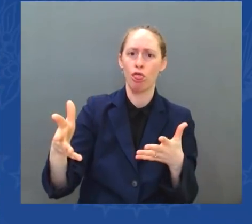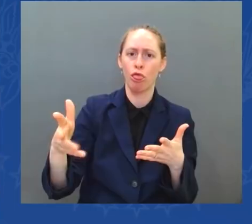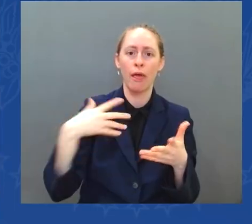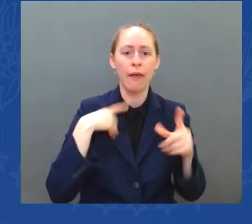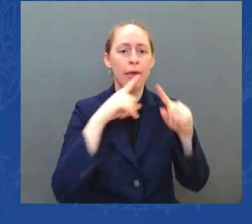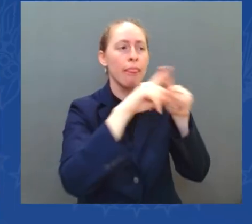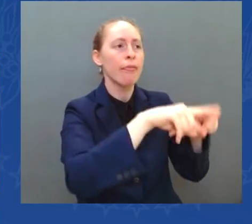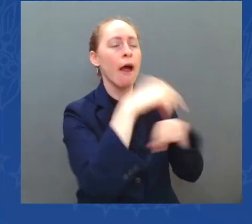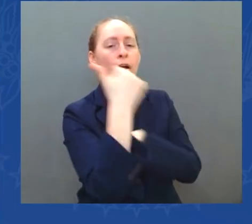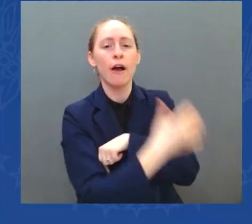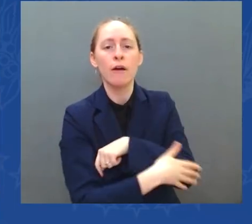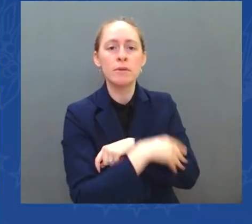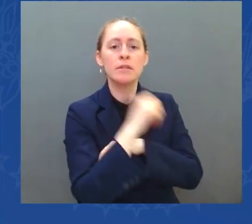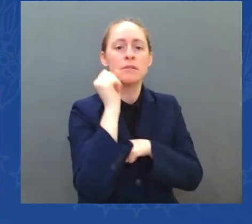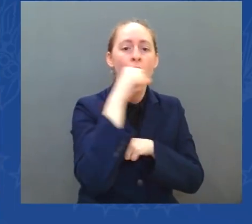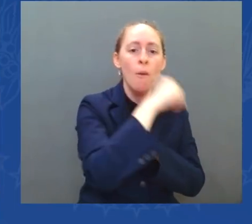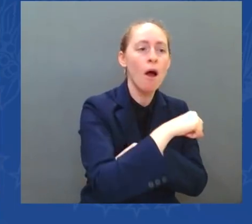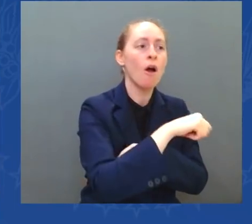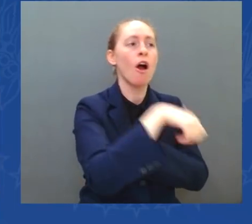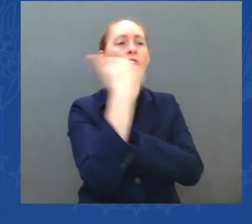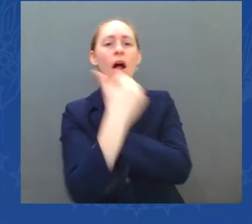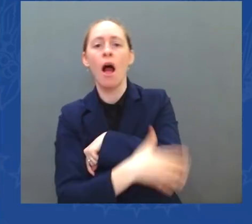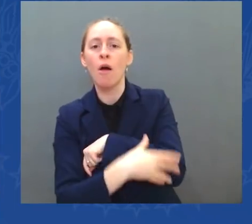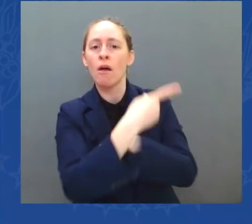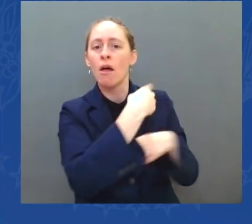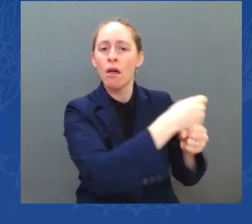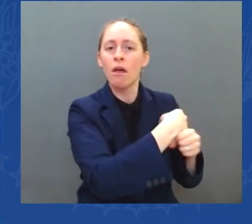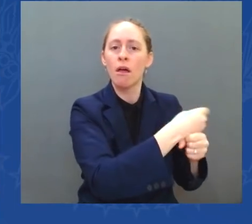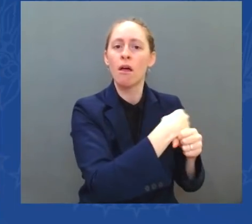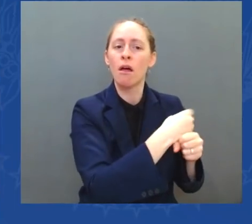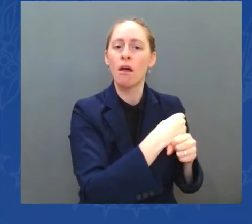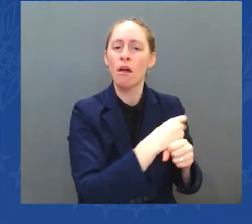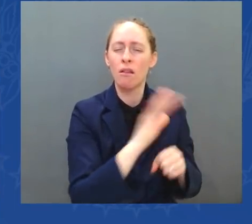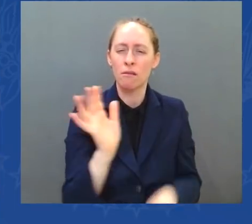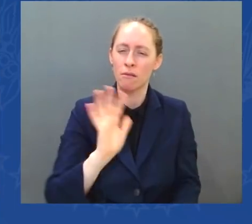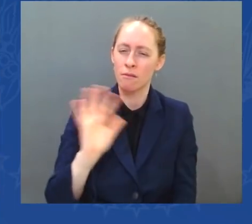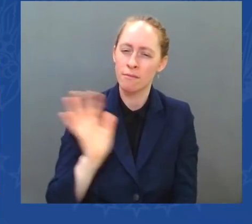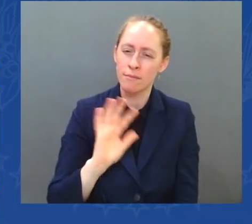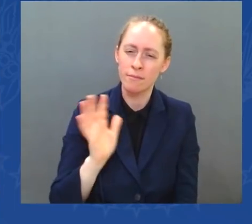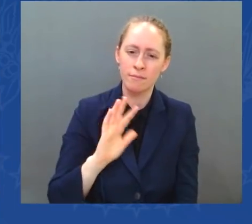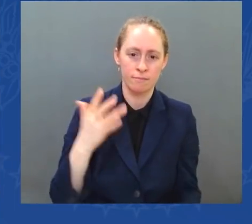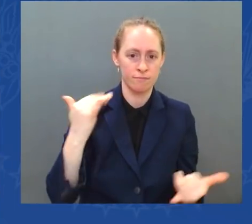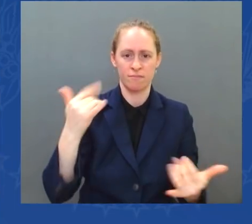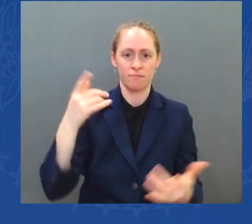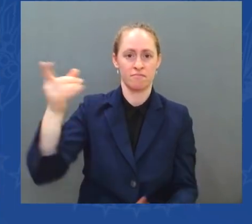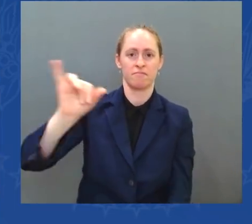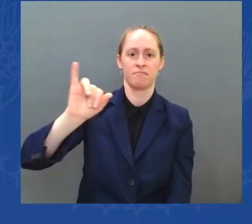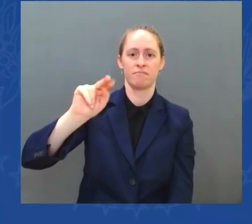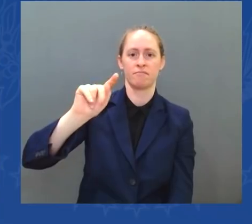are going to be in one place that Intel is building, 7,000 new jobs building the facility